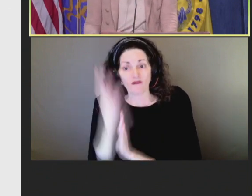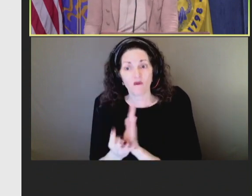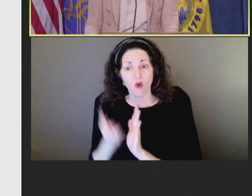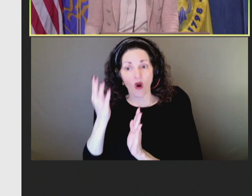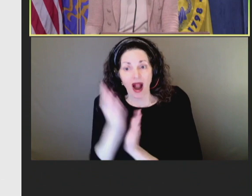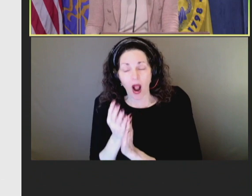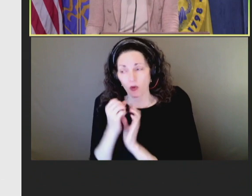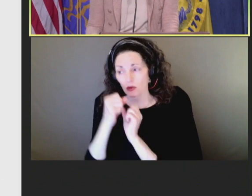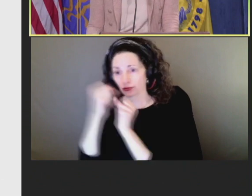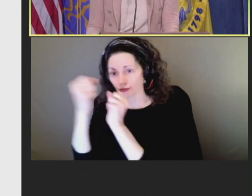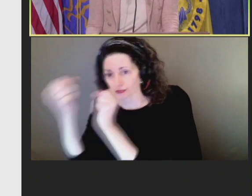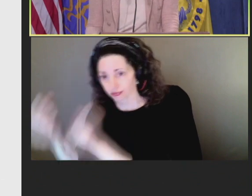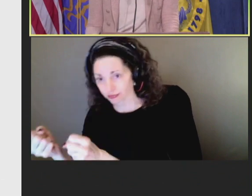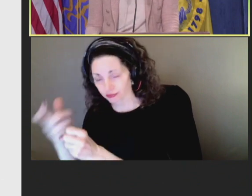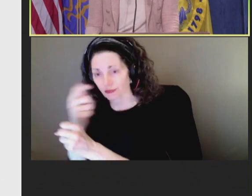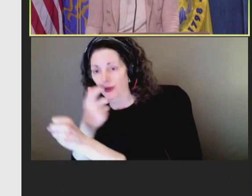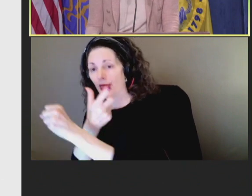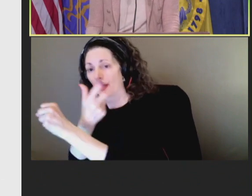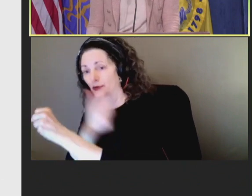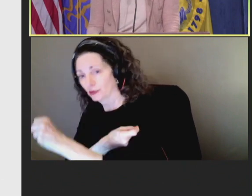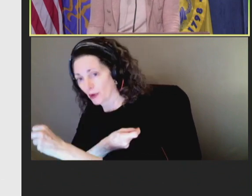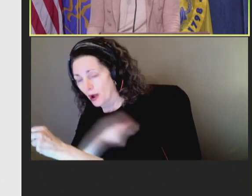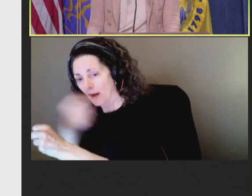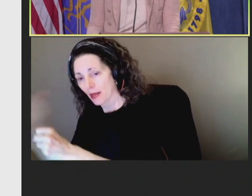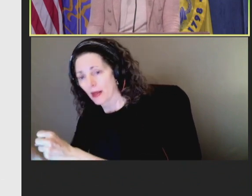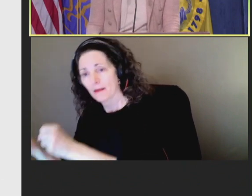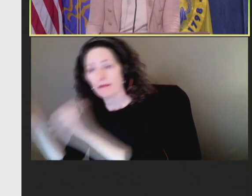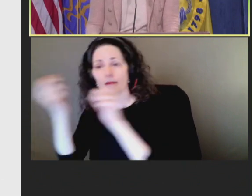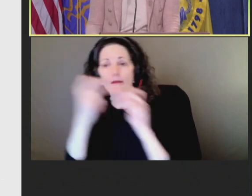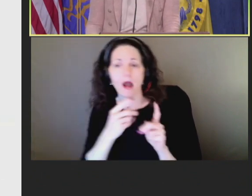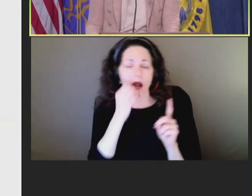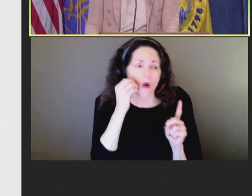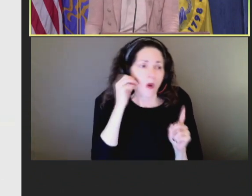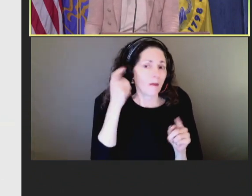shot that isn't covered by my insurance to get it anywhere other than at Memorial Sloan Kettering,